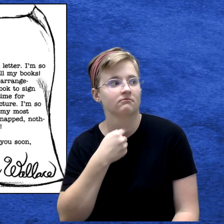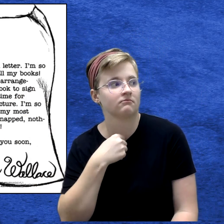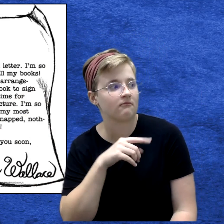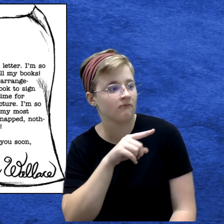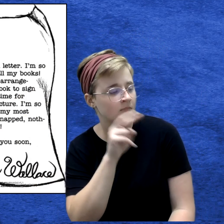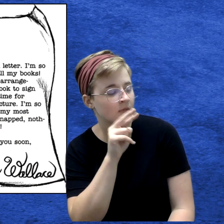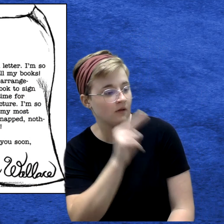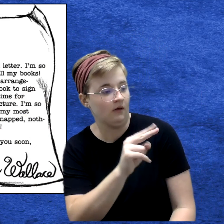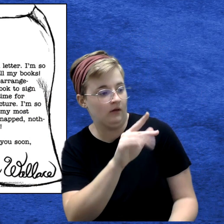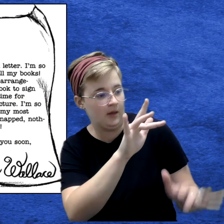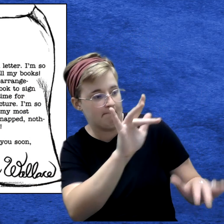Where was Wallis Wallace?